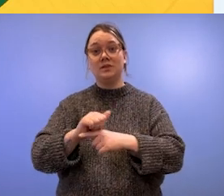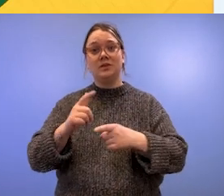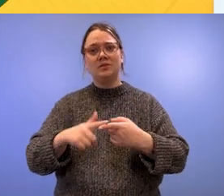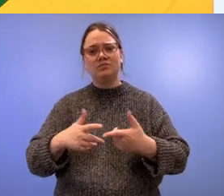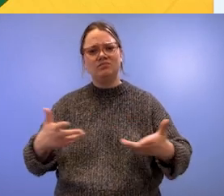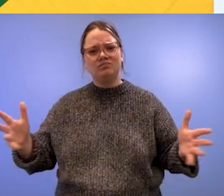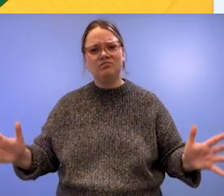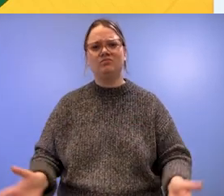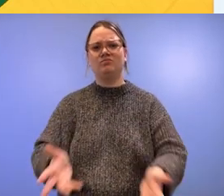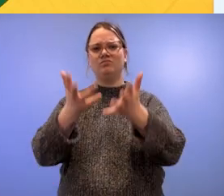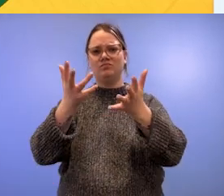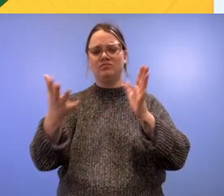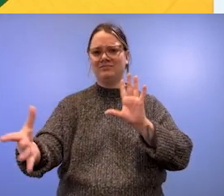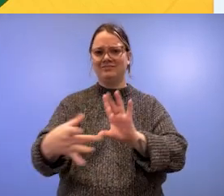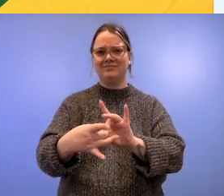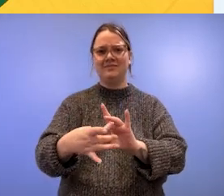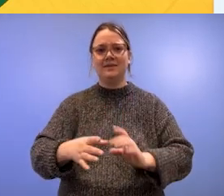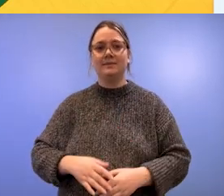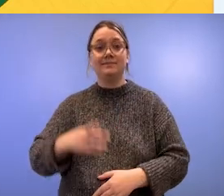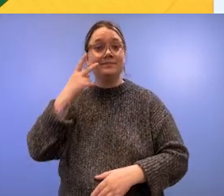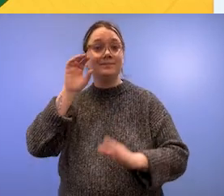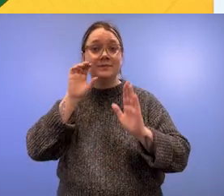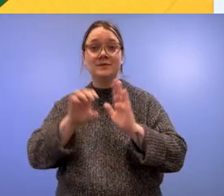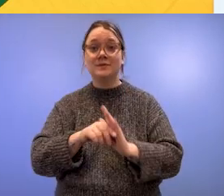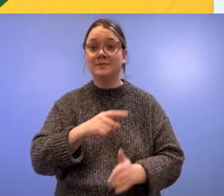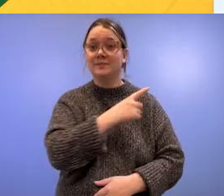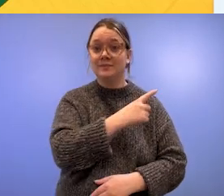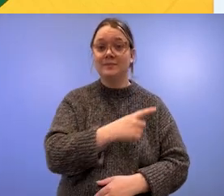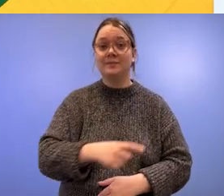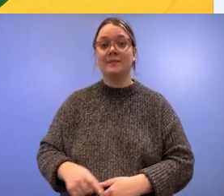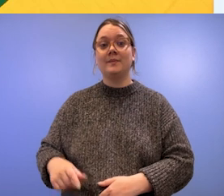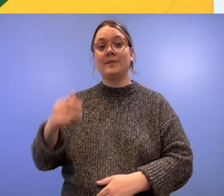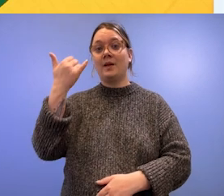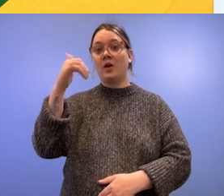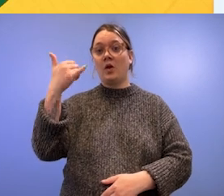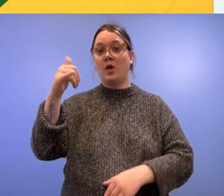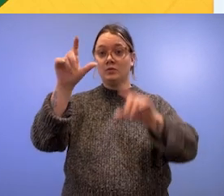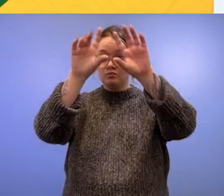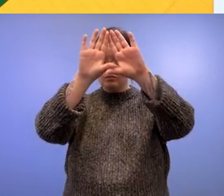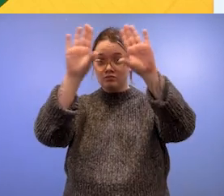And on the screen. There is an image of a paper like a yellow paper background,